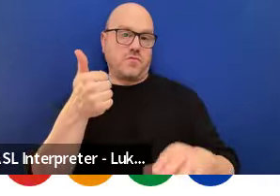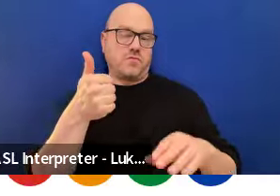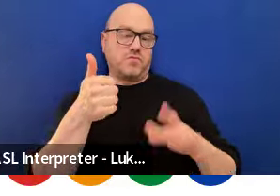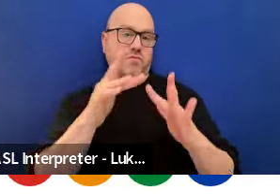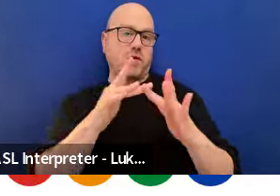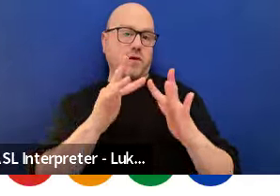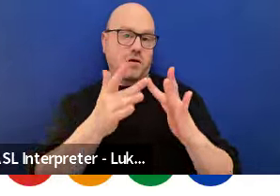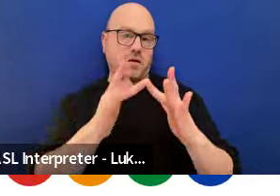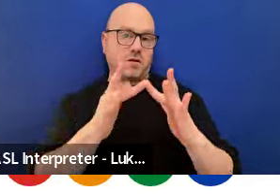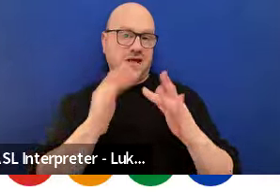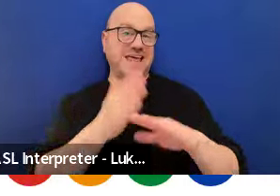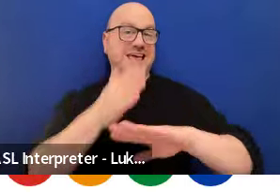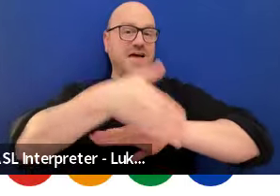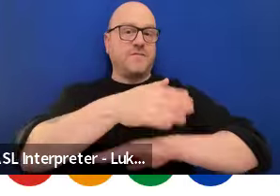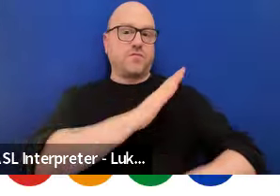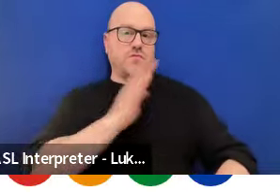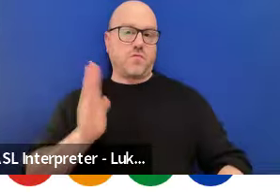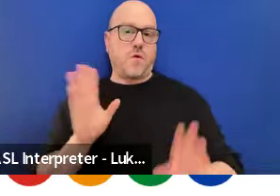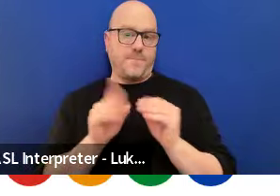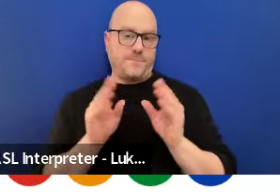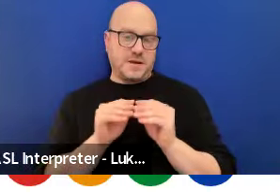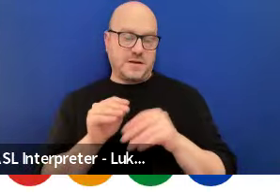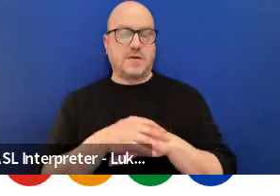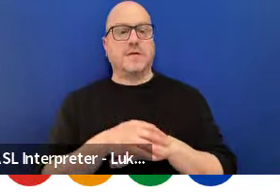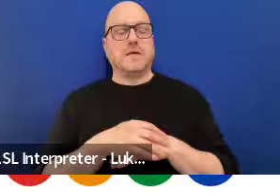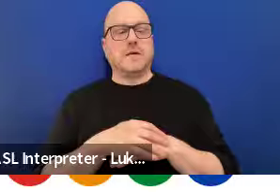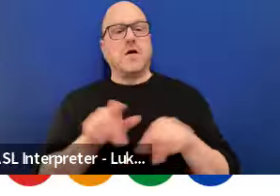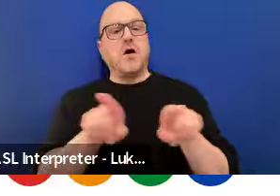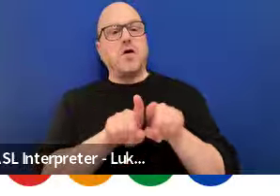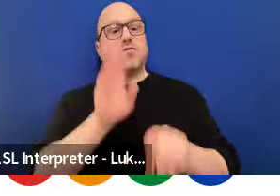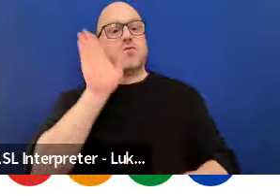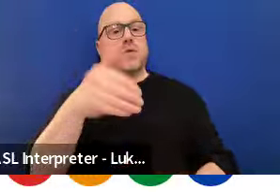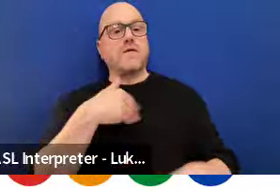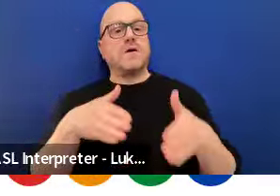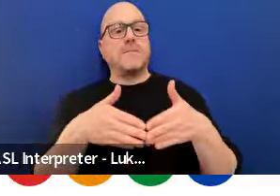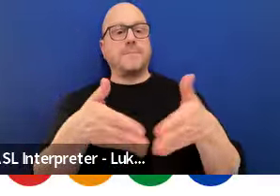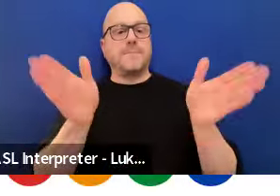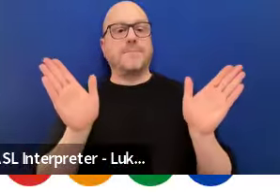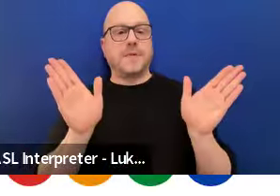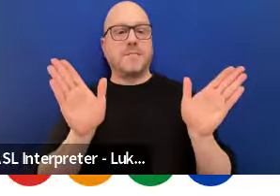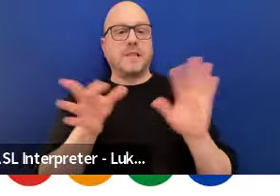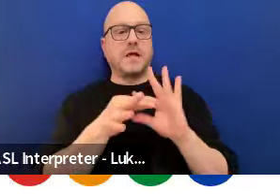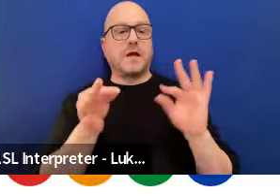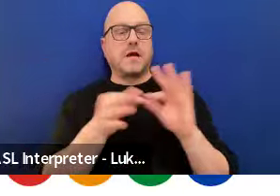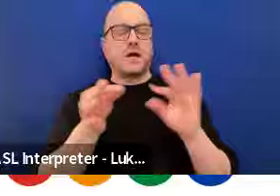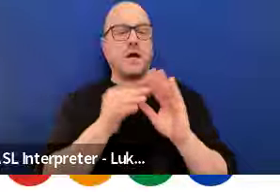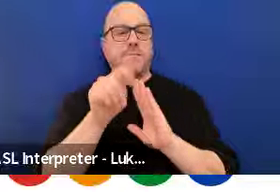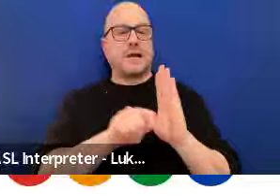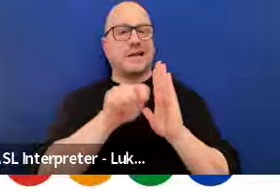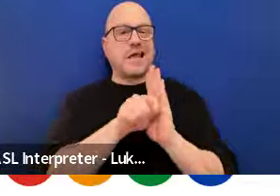TO BE RELEASED ONLINE TOMORROW. FOLLOWING THE MBTA'S BOARD MEETING.